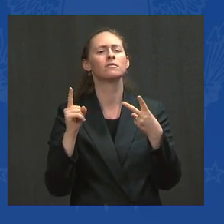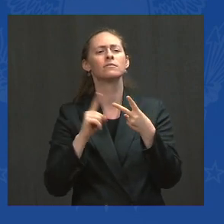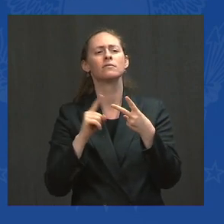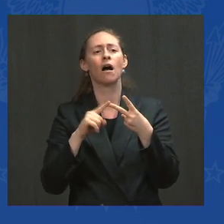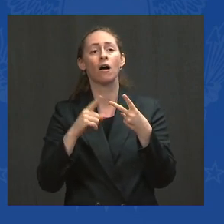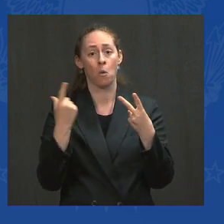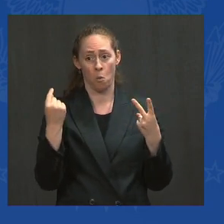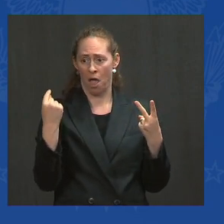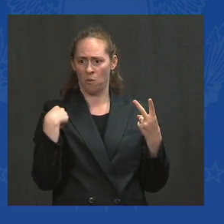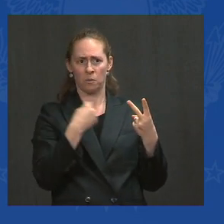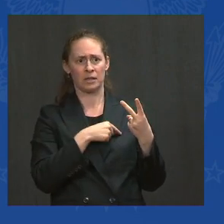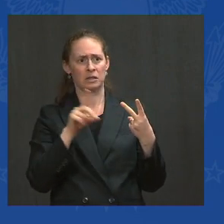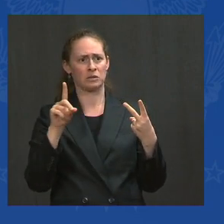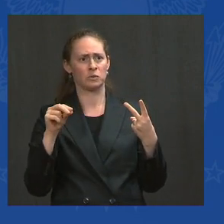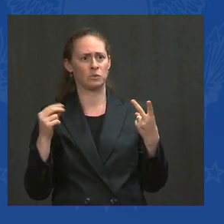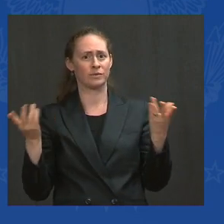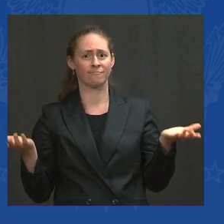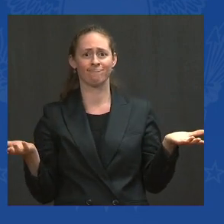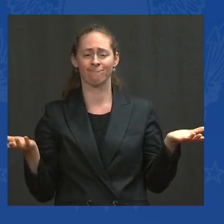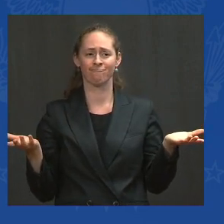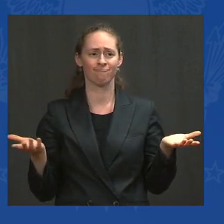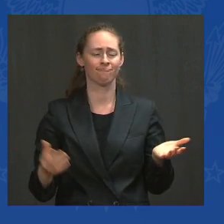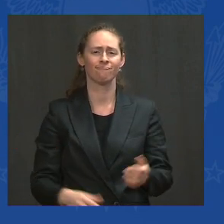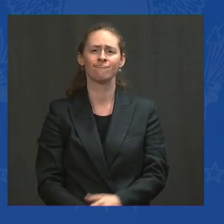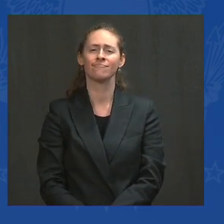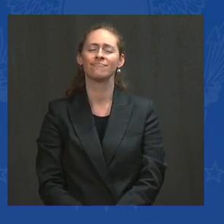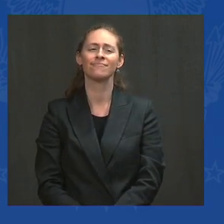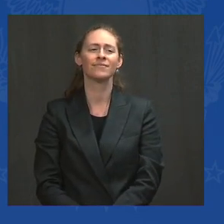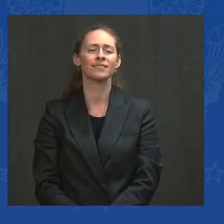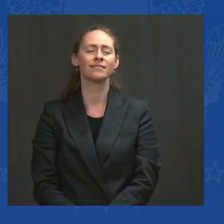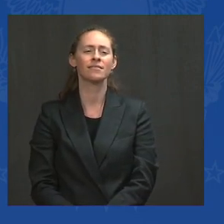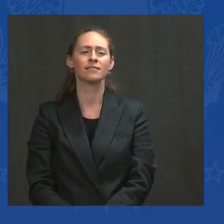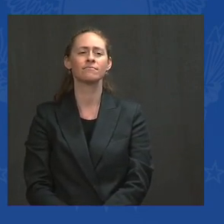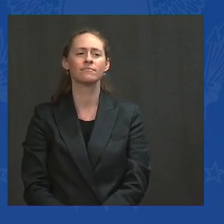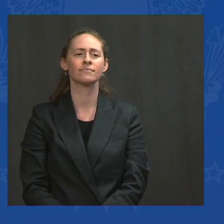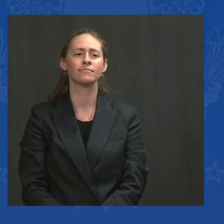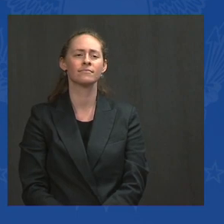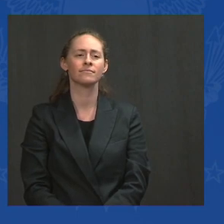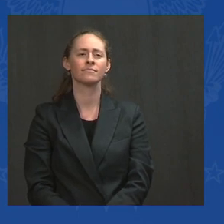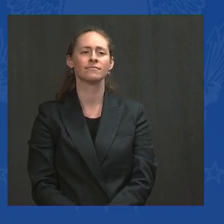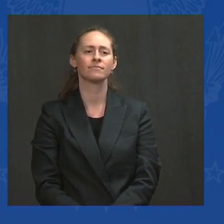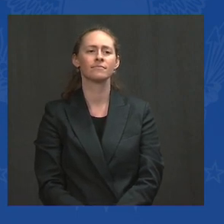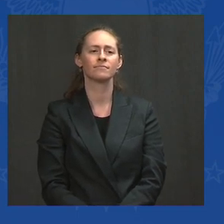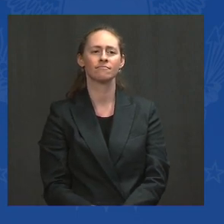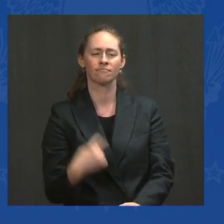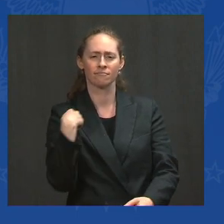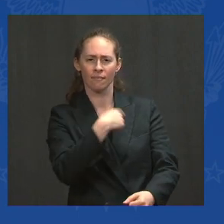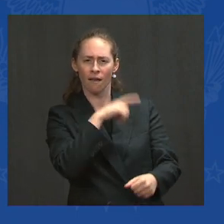going to be implicated -- is going to implicate the entire region as well. There's a number of countries who have a grave